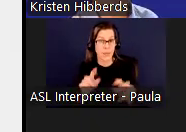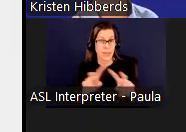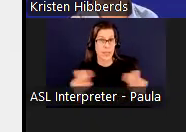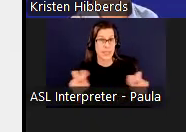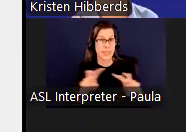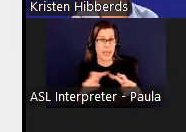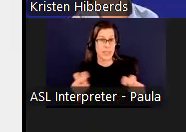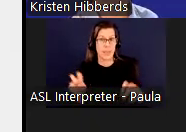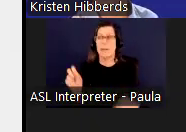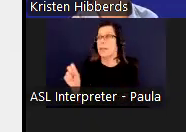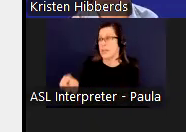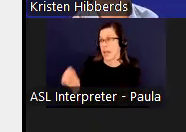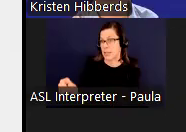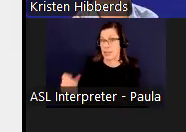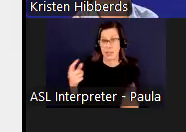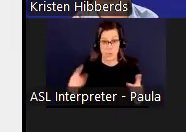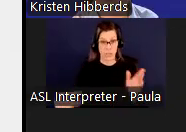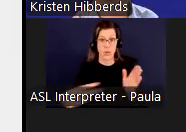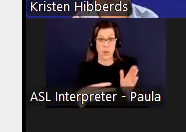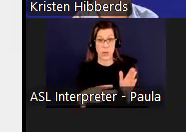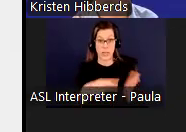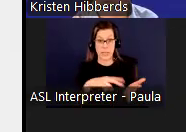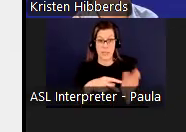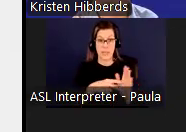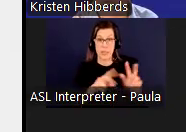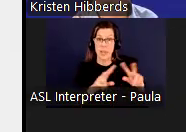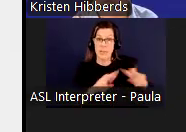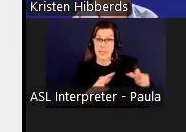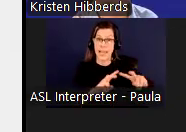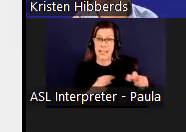But even when you look at the definition of assessment and them looking at the